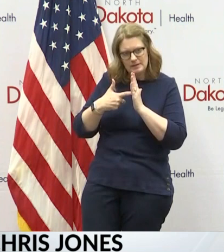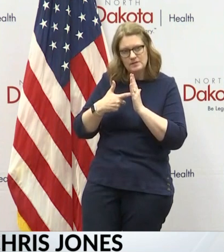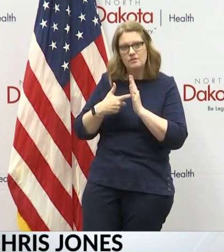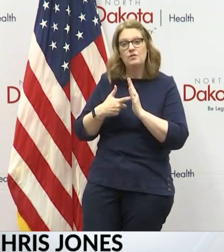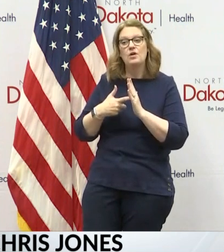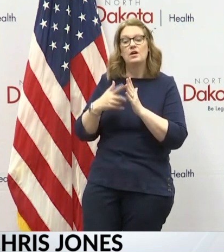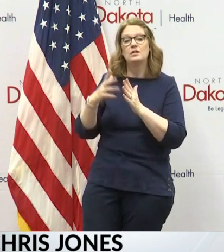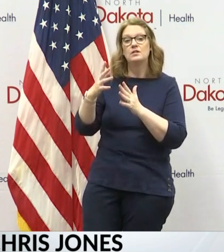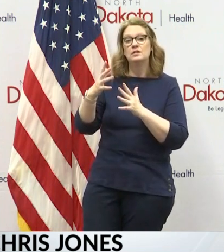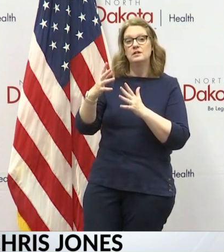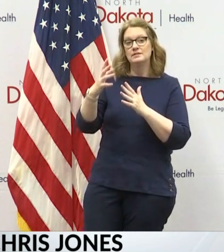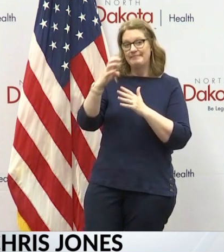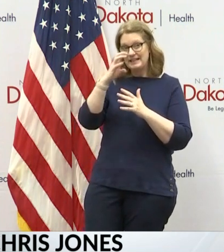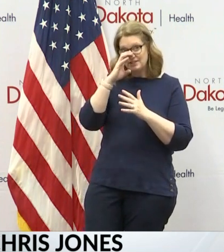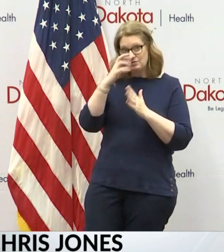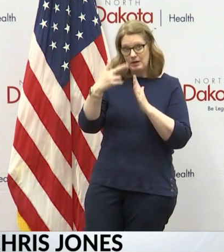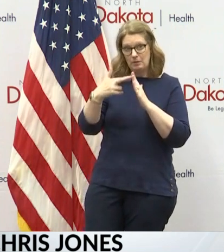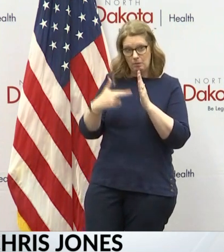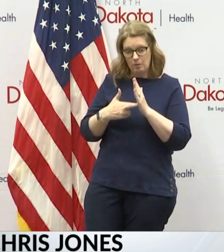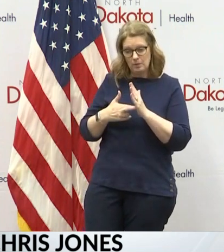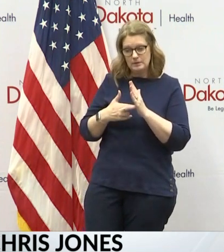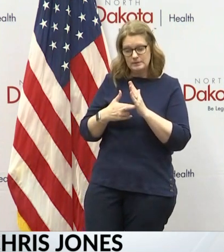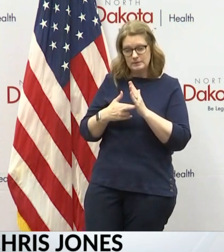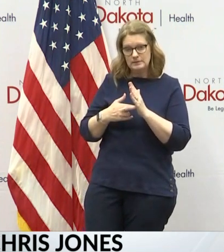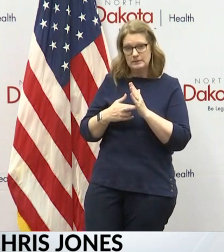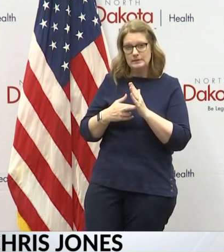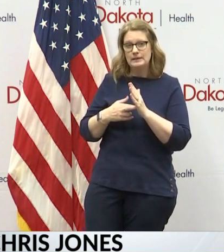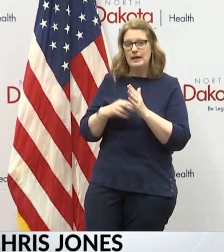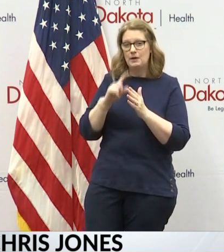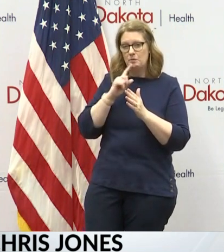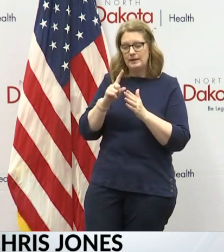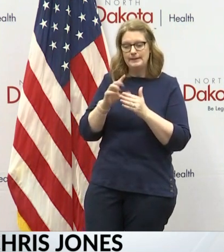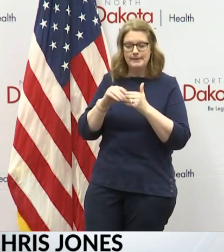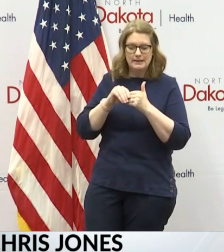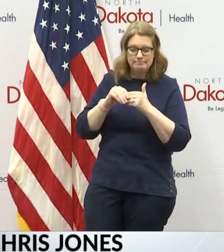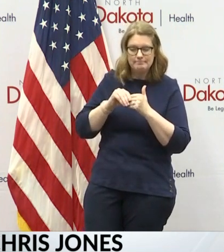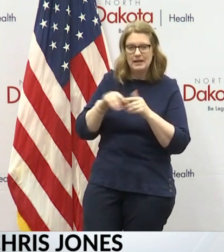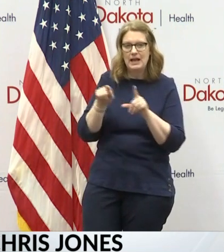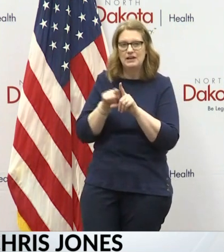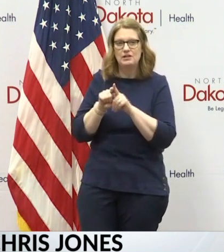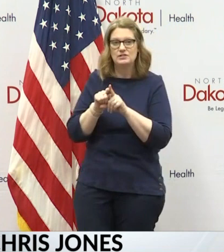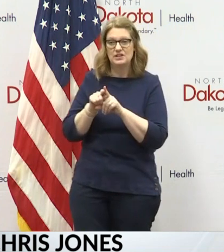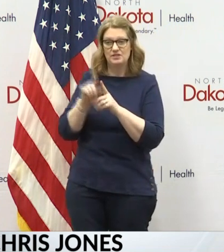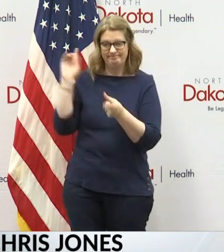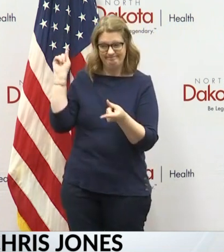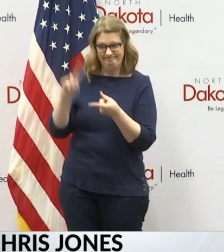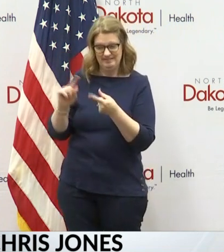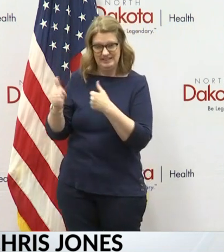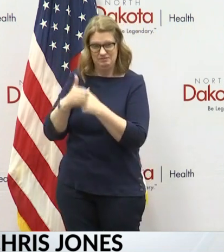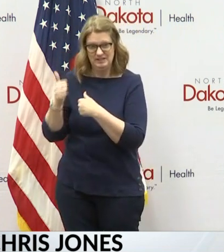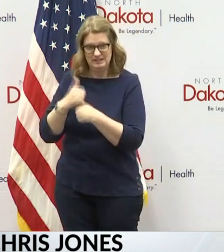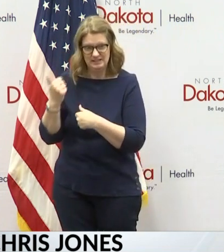NONETHELESS, THE TIME HAS COME TO START CONVERSATIONS REGARDING THE GATING CRITERIA FOR RELAXING